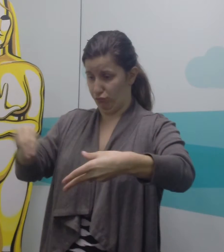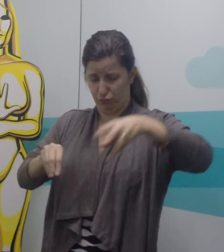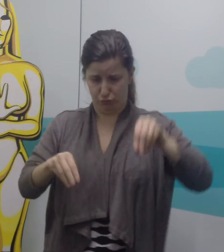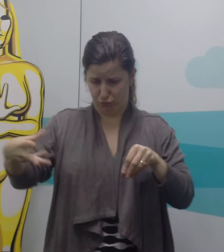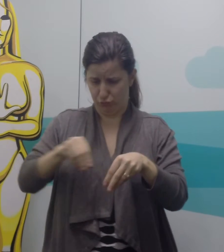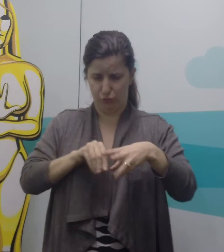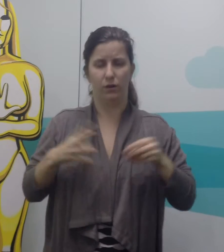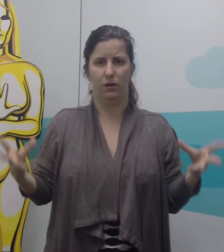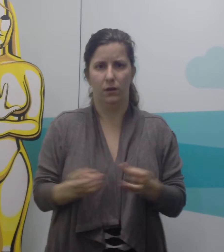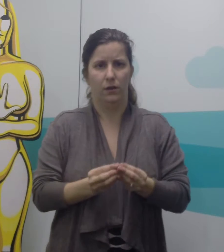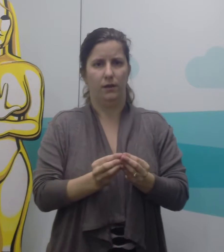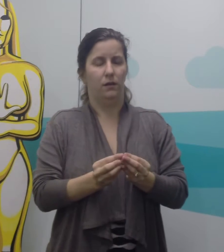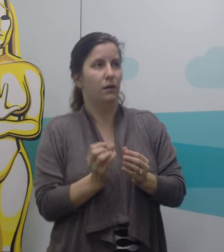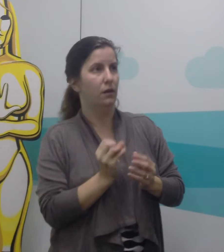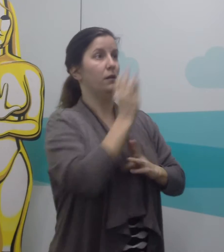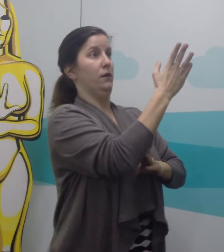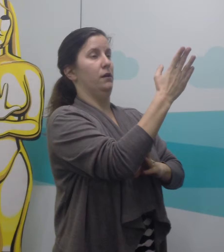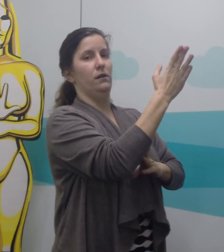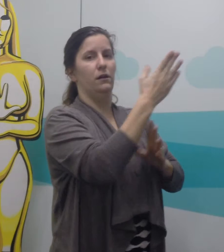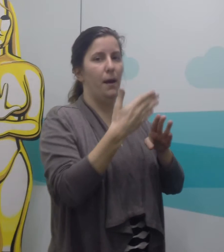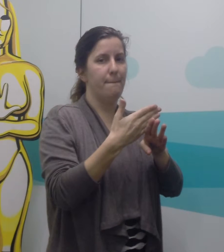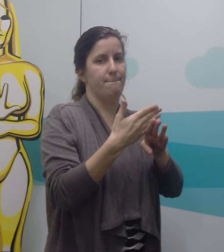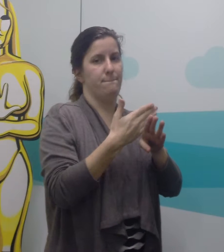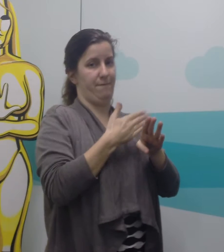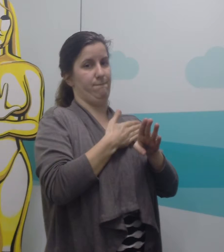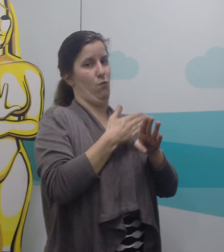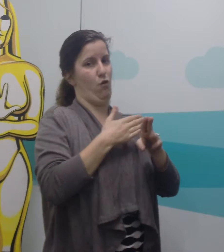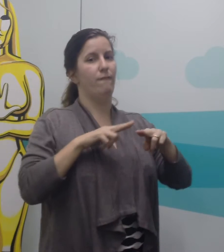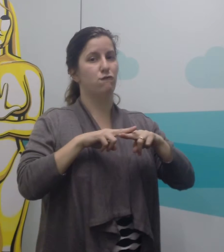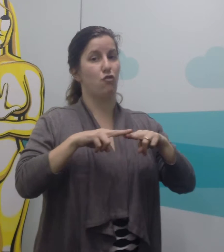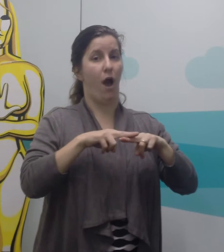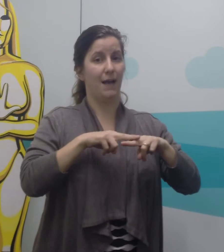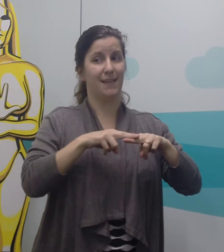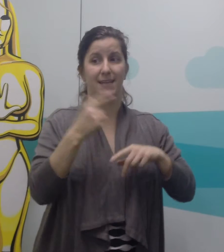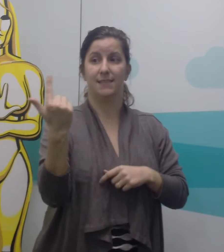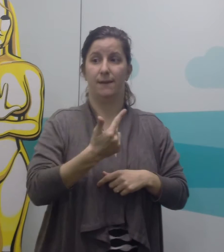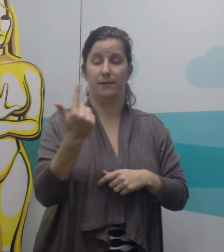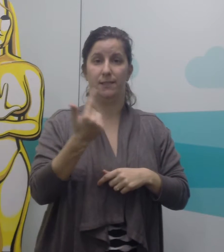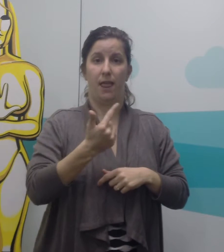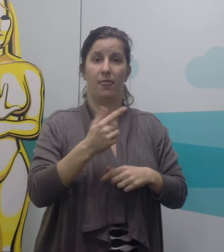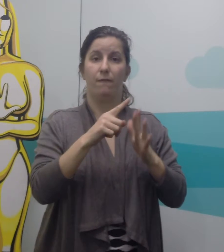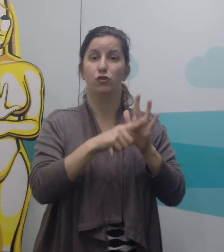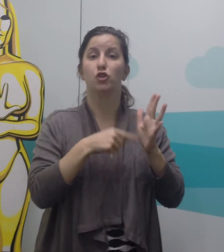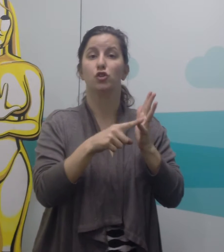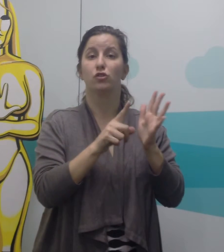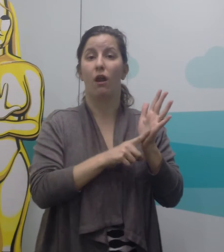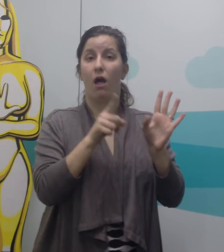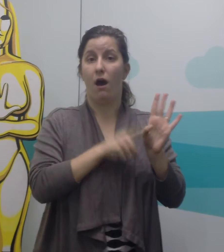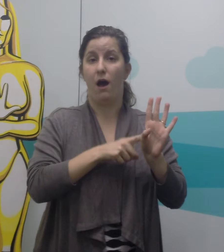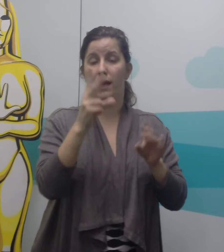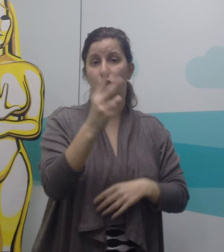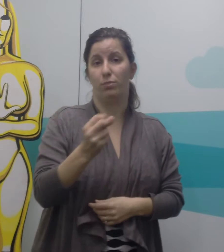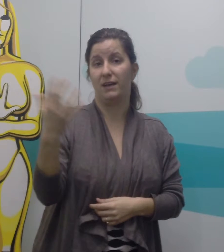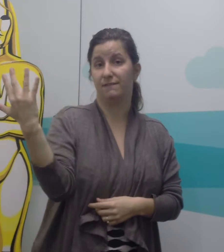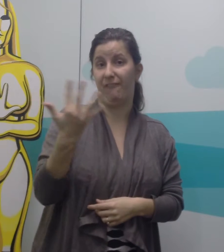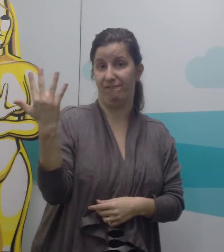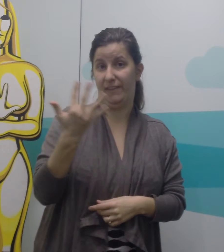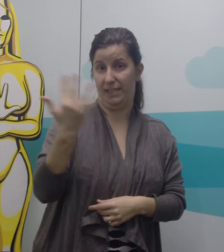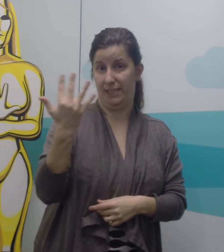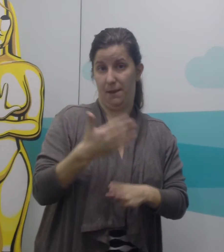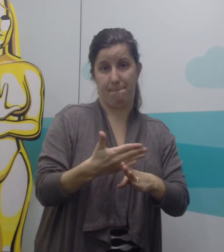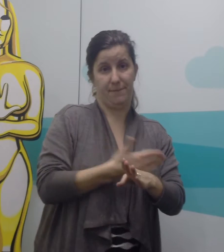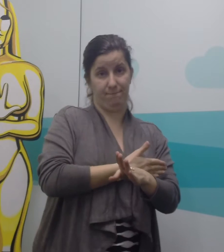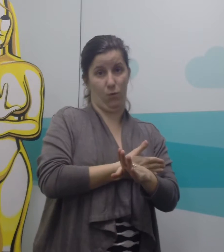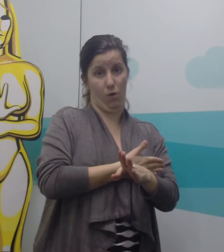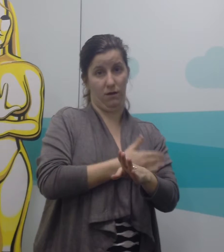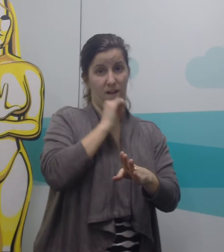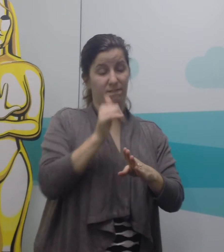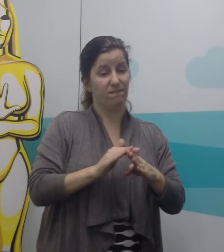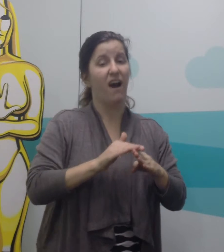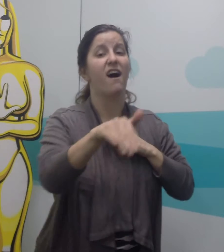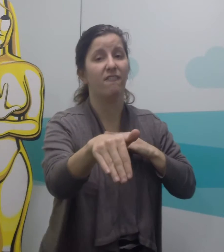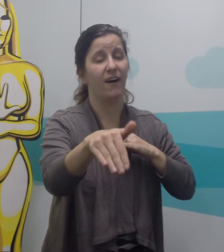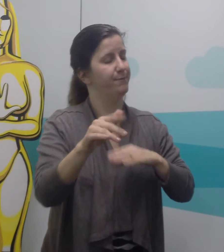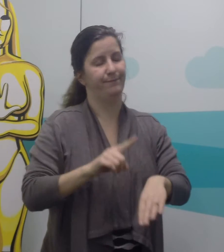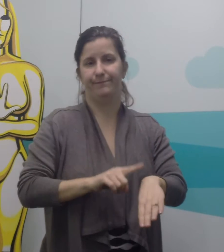5. Your movie must be submitted before Friday 17th July 2015 - if after, too late, your movie will be disqualified